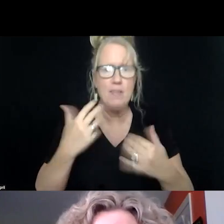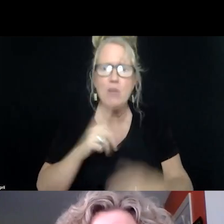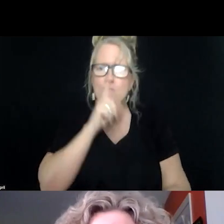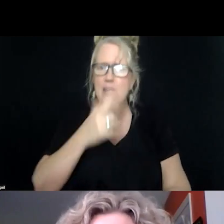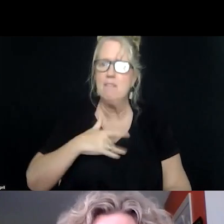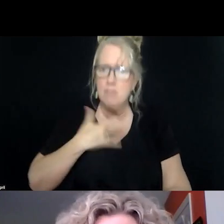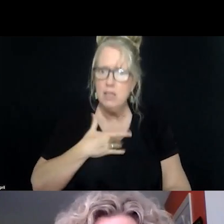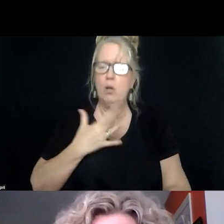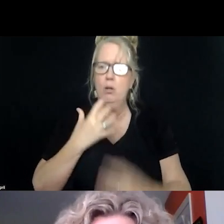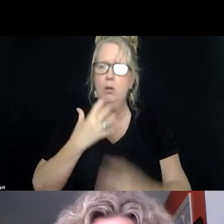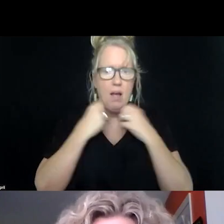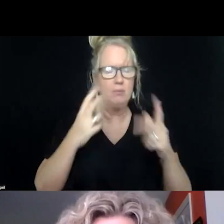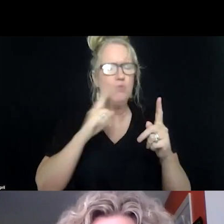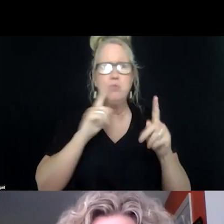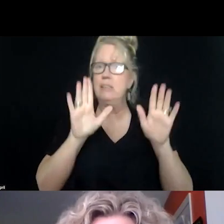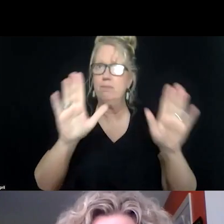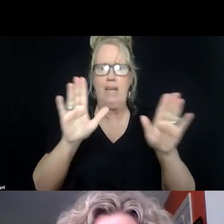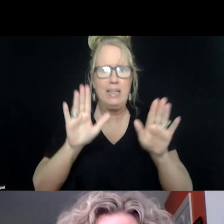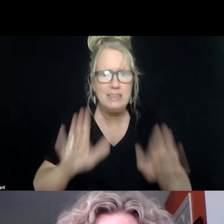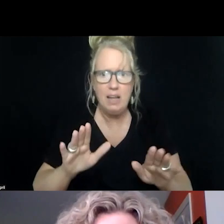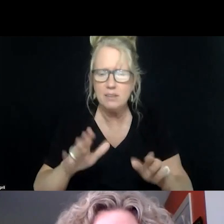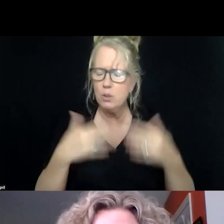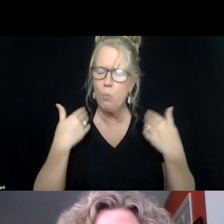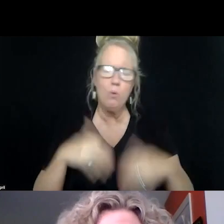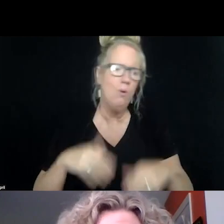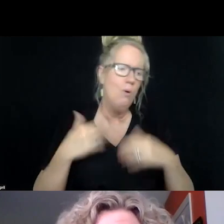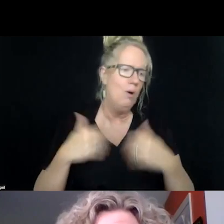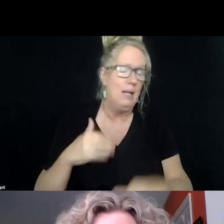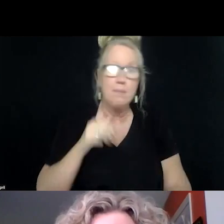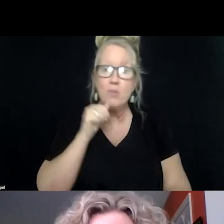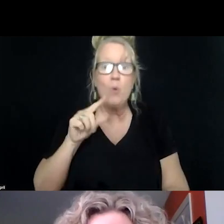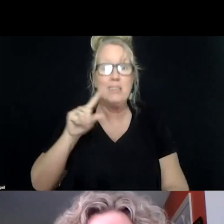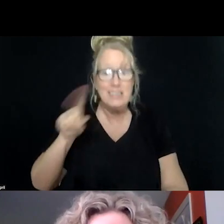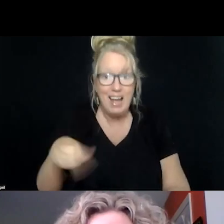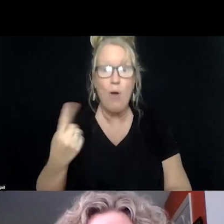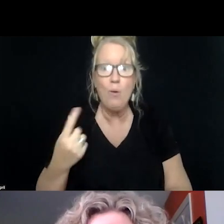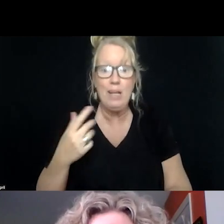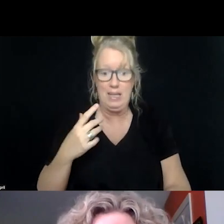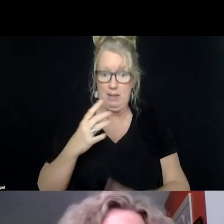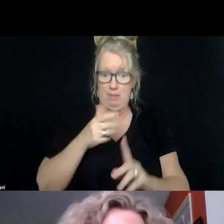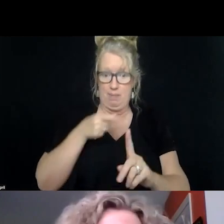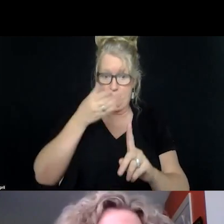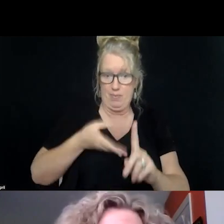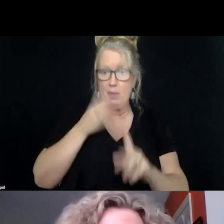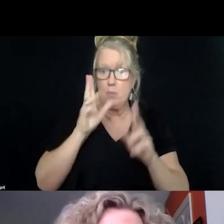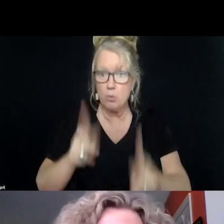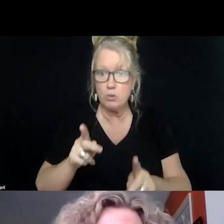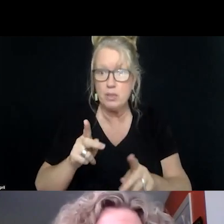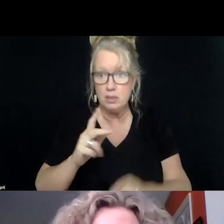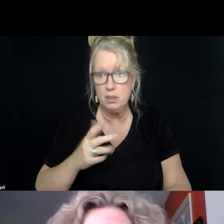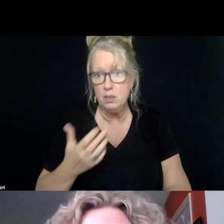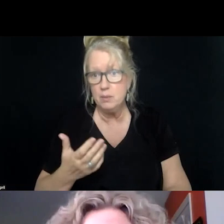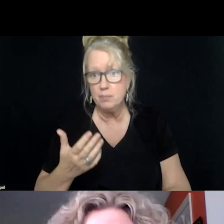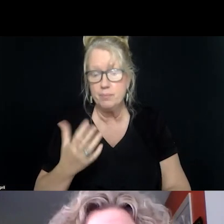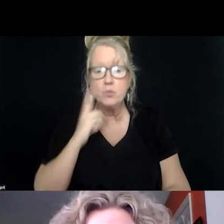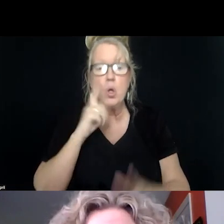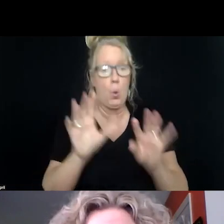SO IT IS FANTASTIC THAT NOT ONLY IS THE ORGANIZATION THAT IS